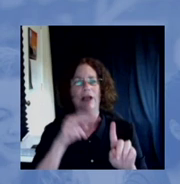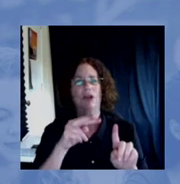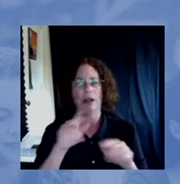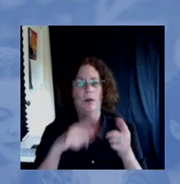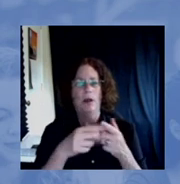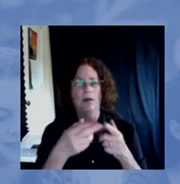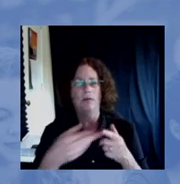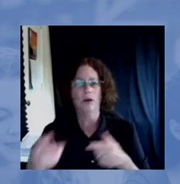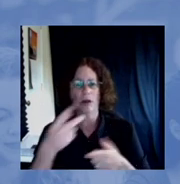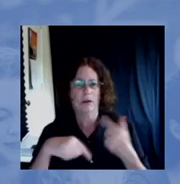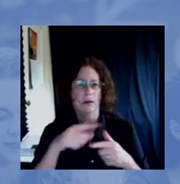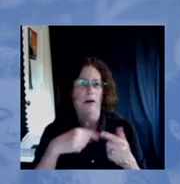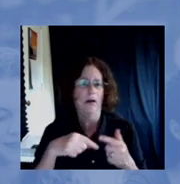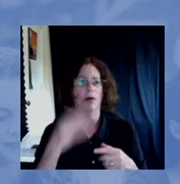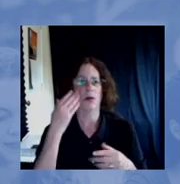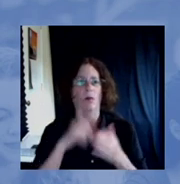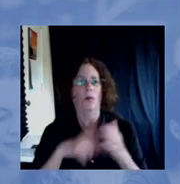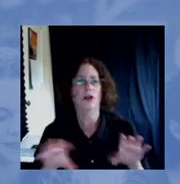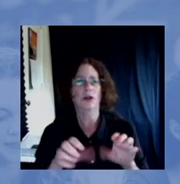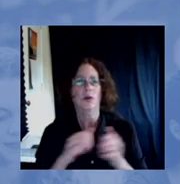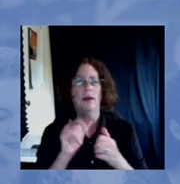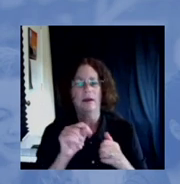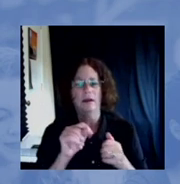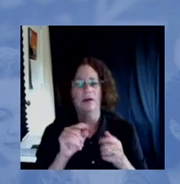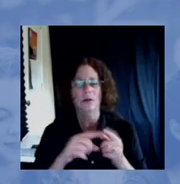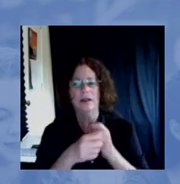NOW YOU KNOW WHAT TO DO WITH THEM TO EXPAND THE VISION AND MAKE THOSE COMMITMENTS REALLY